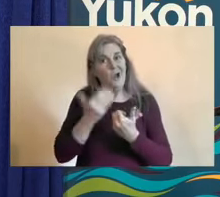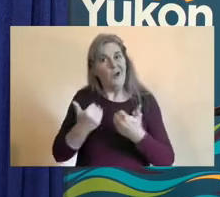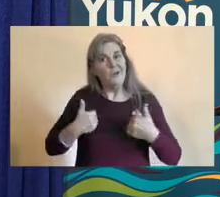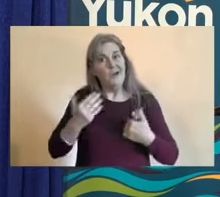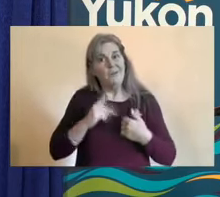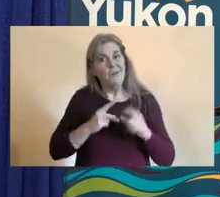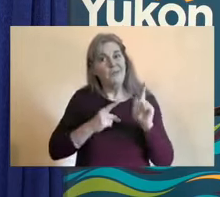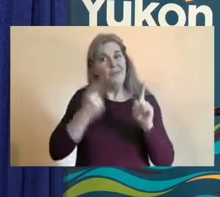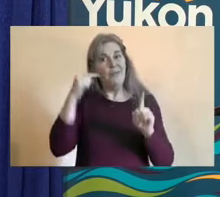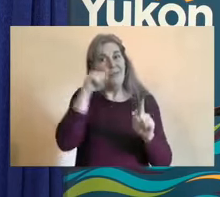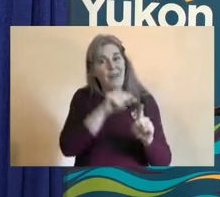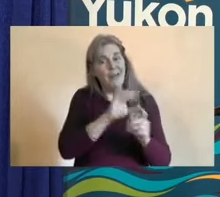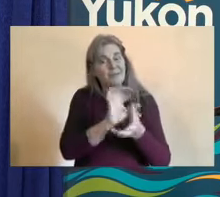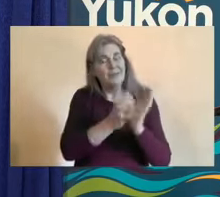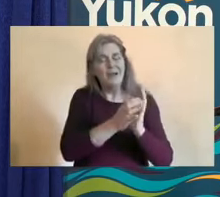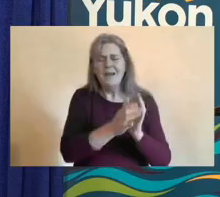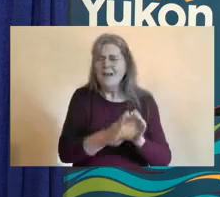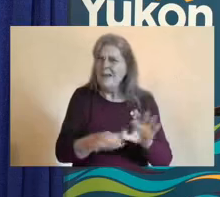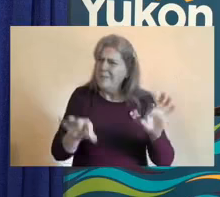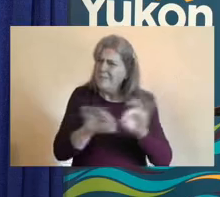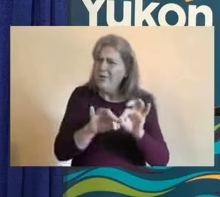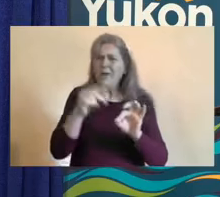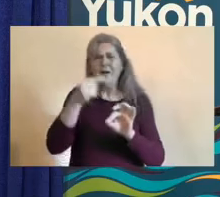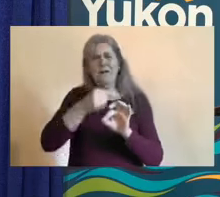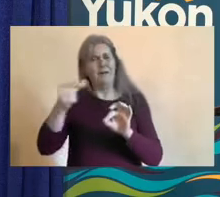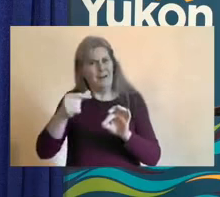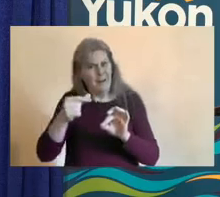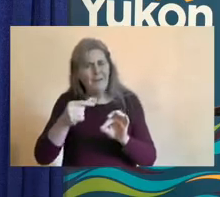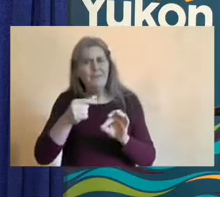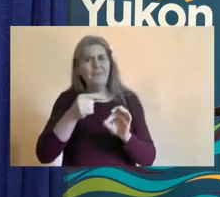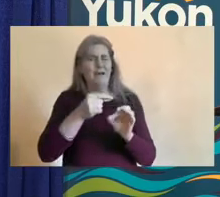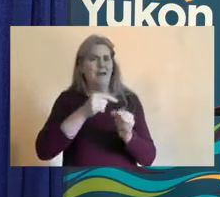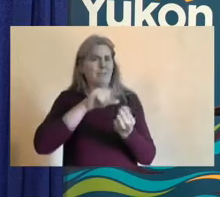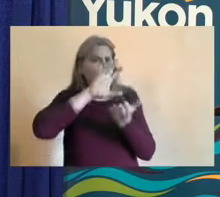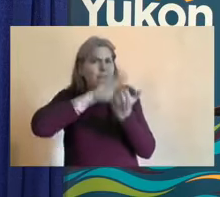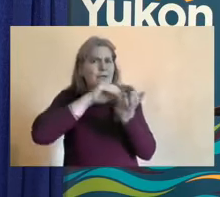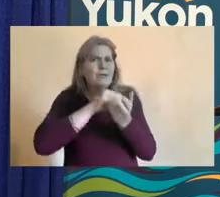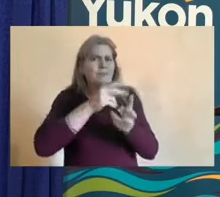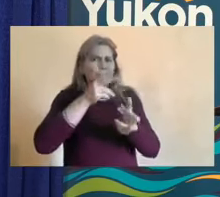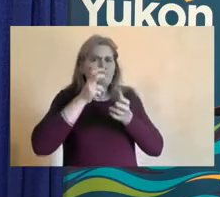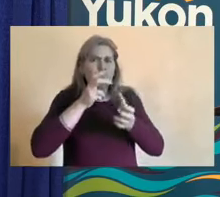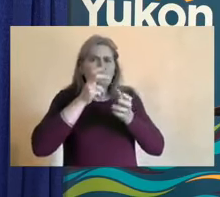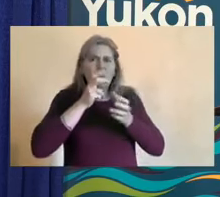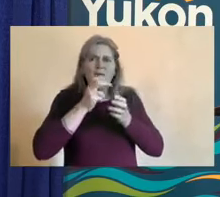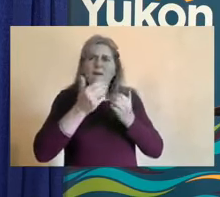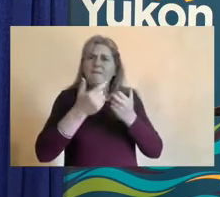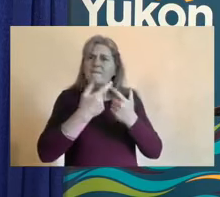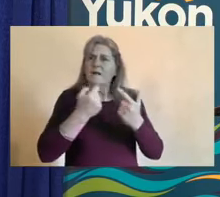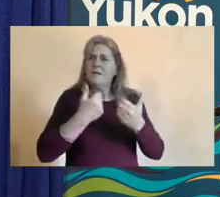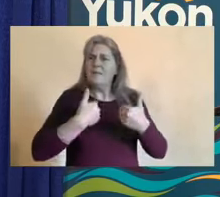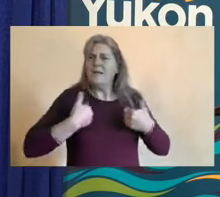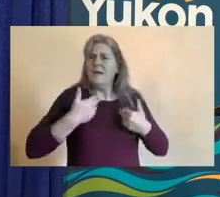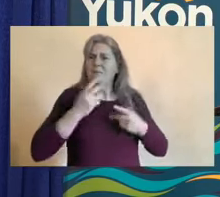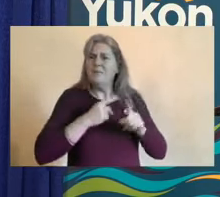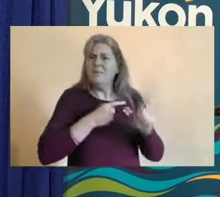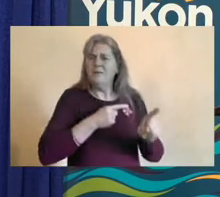It's extremely important for the government to take in the recommendations from our youngest Yukoners, especially